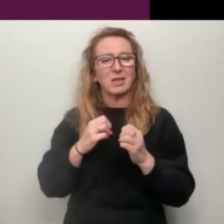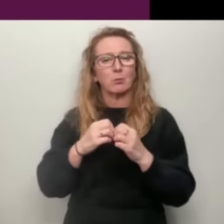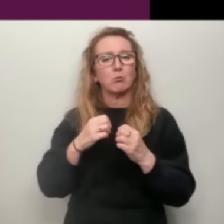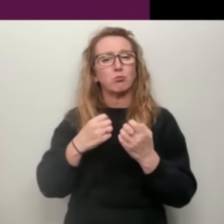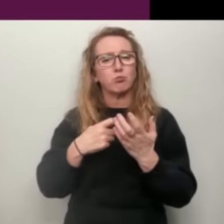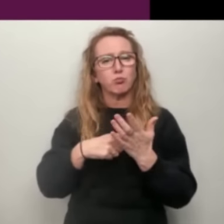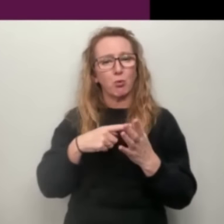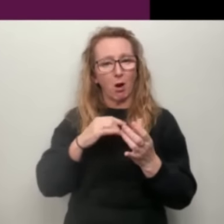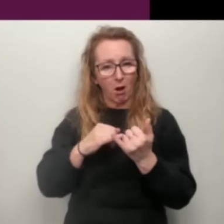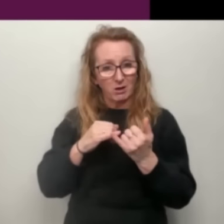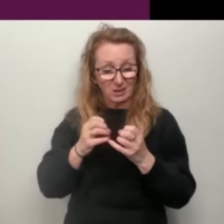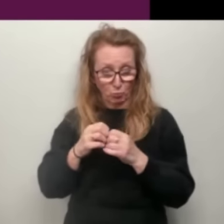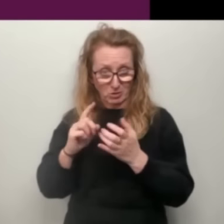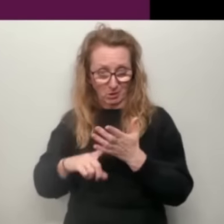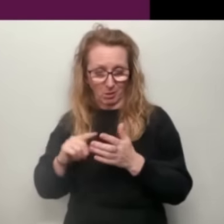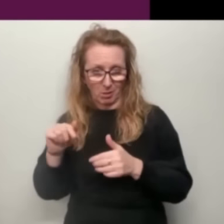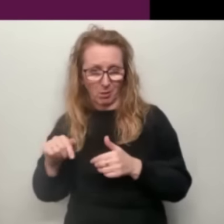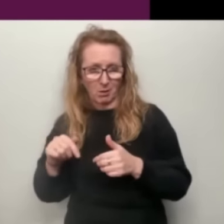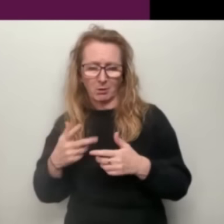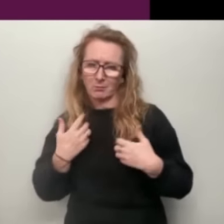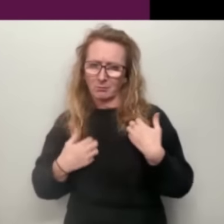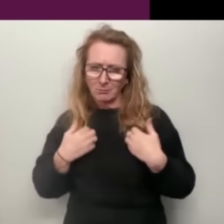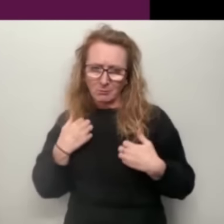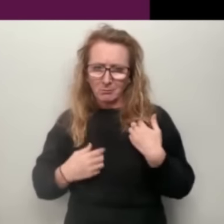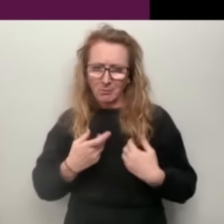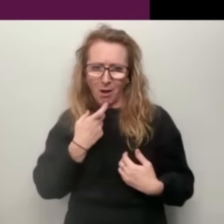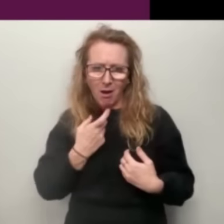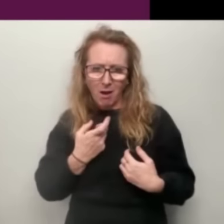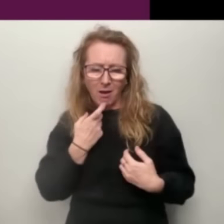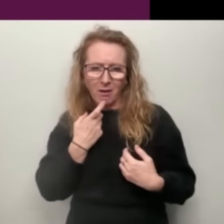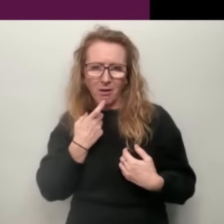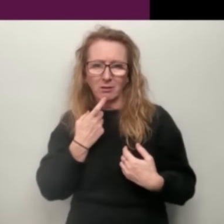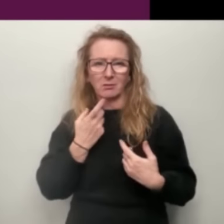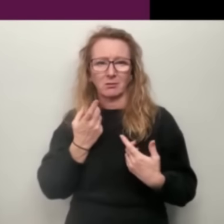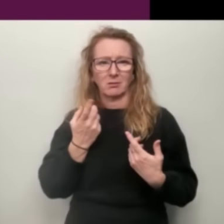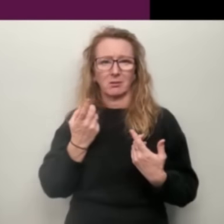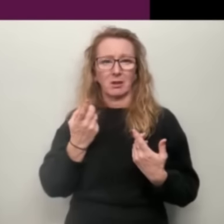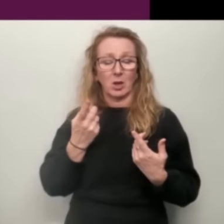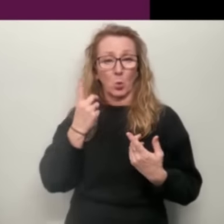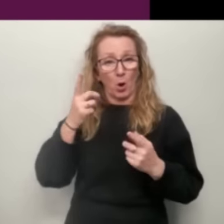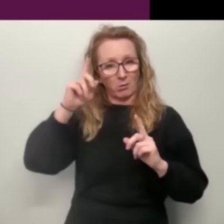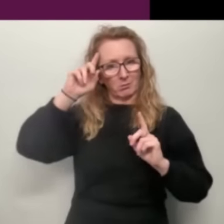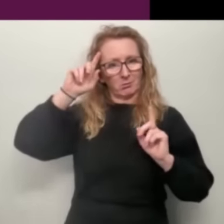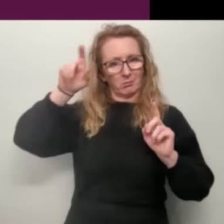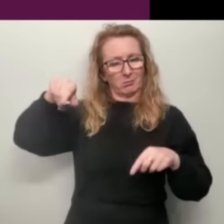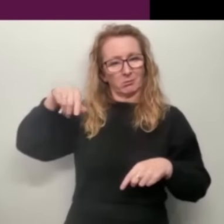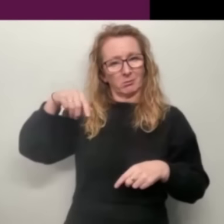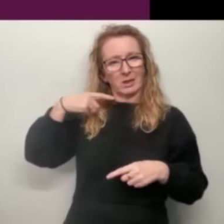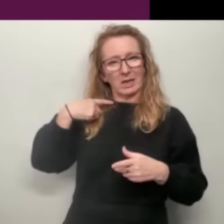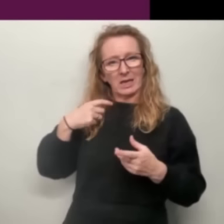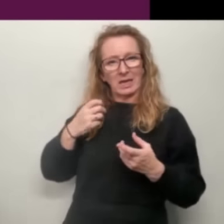Now he developed a keen interest in iron founding within Bristol and as one of his innovations, he patented a process